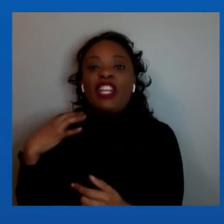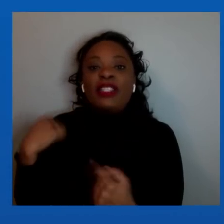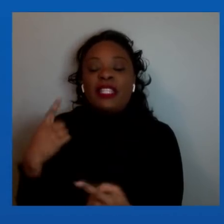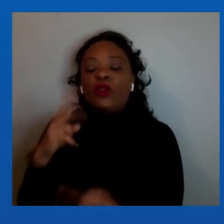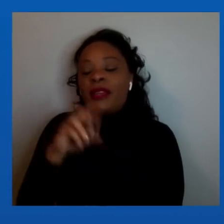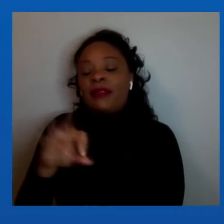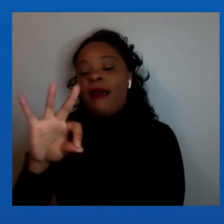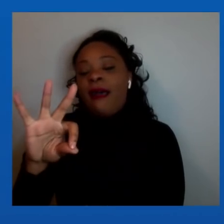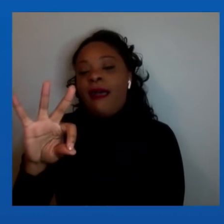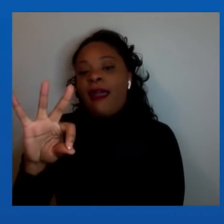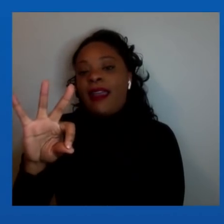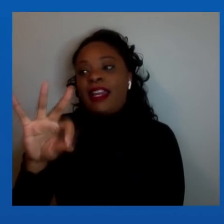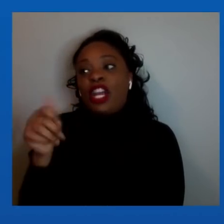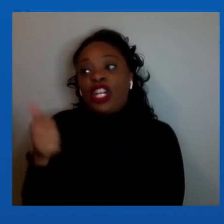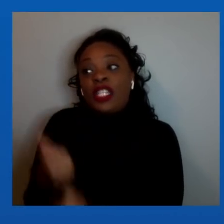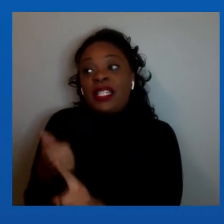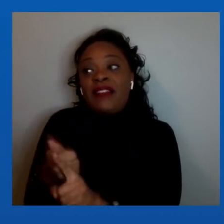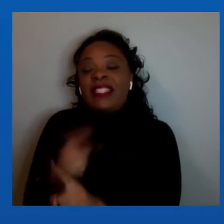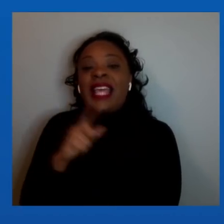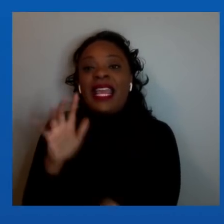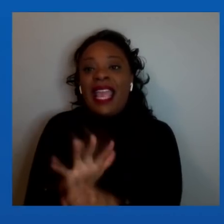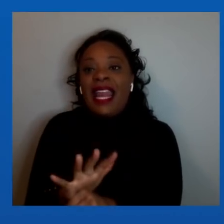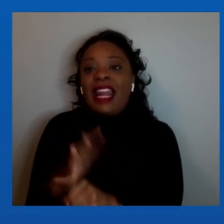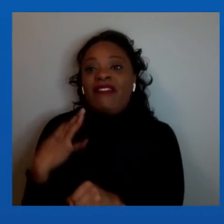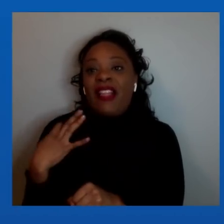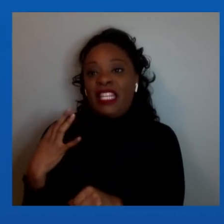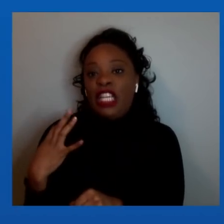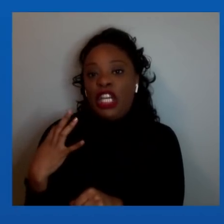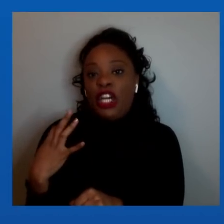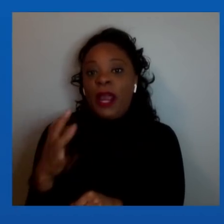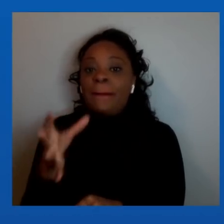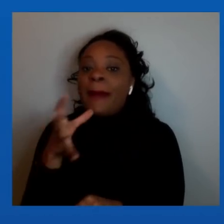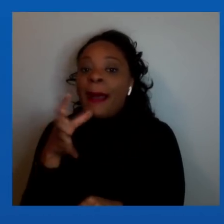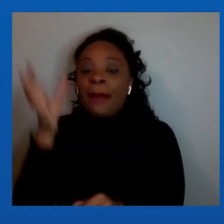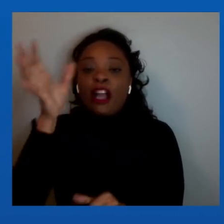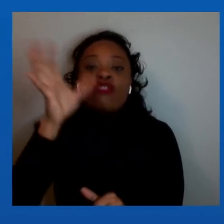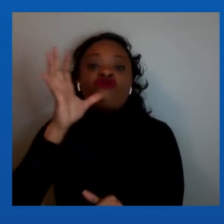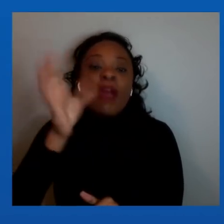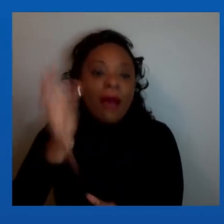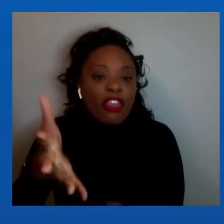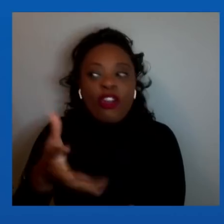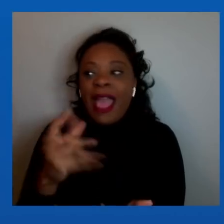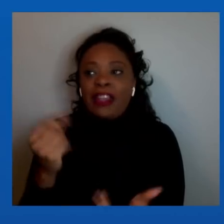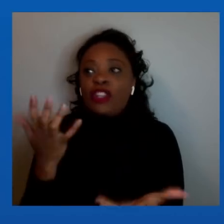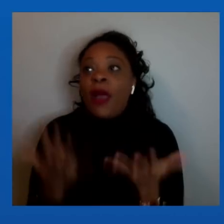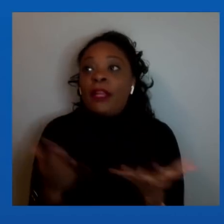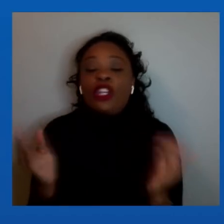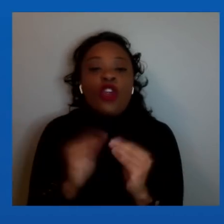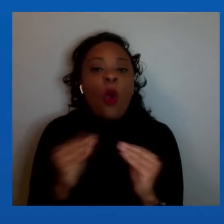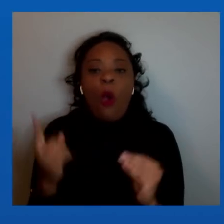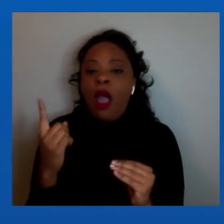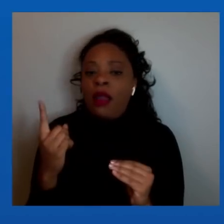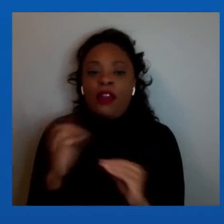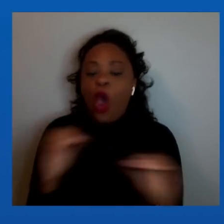She is a dedicated volunteer mom, grandma, and there's probably no one who better represents